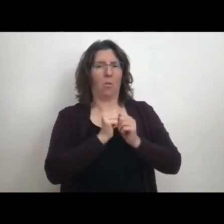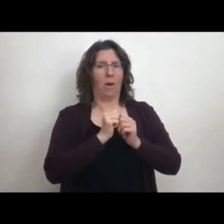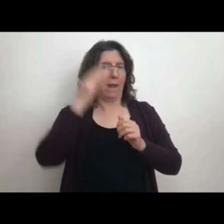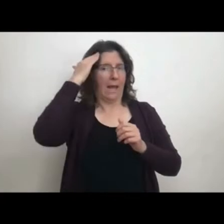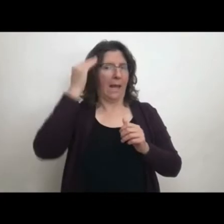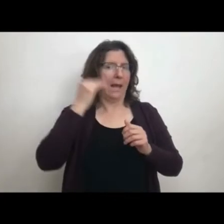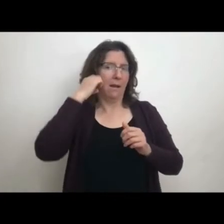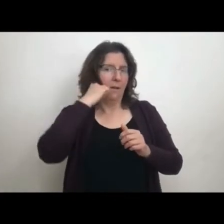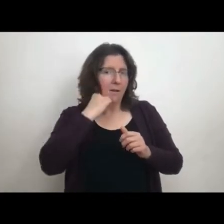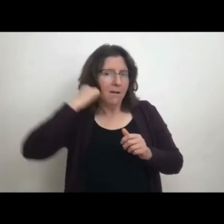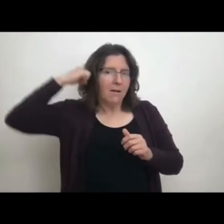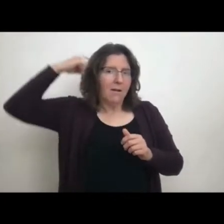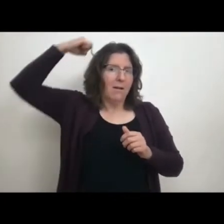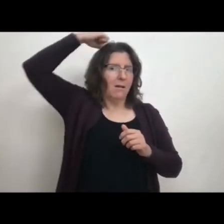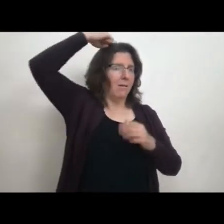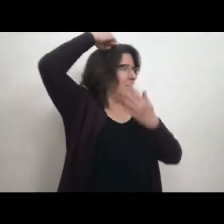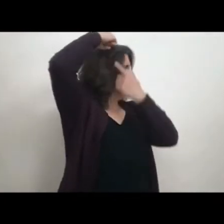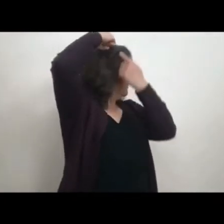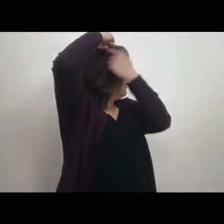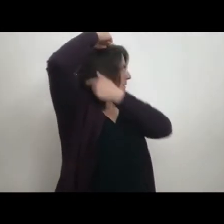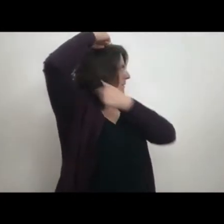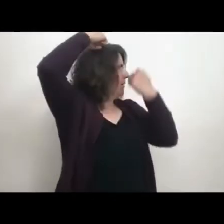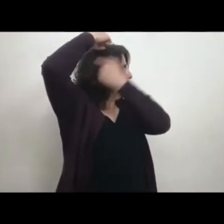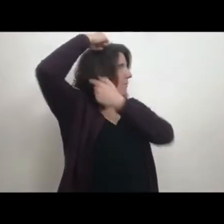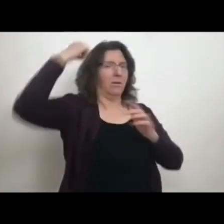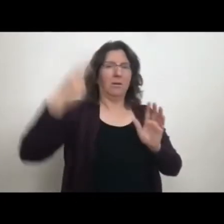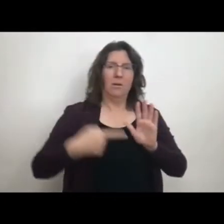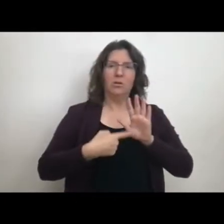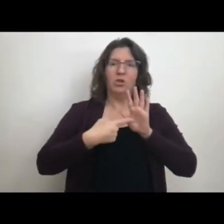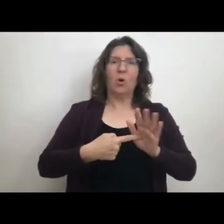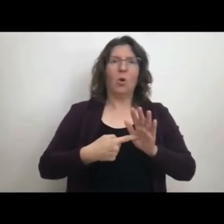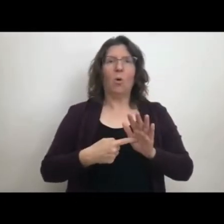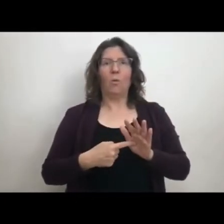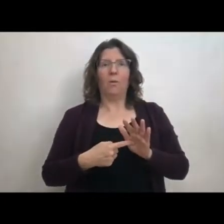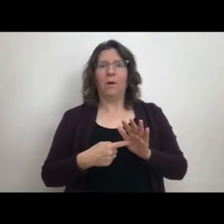It was after these discussions that the student returned to the classroom with a new drawing of the bird.